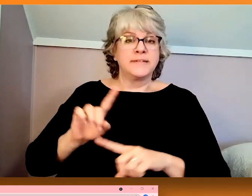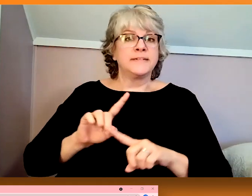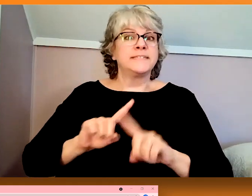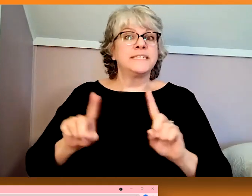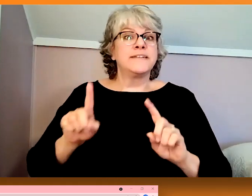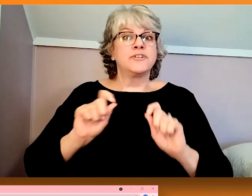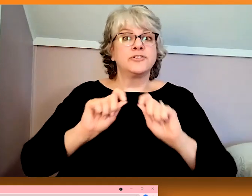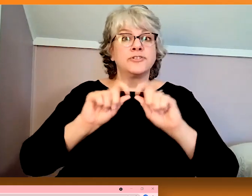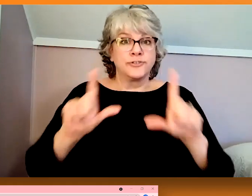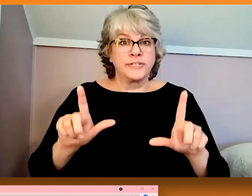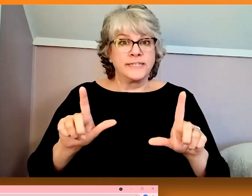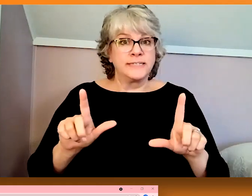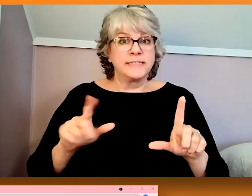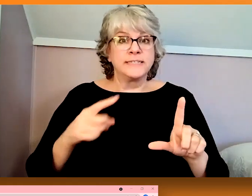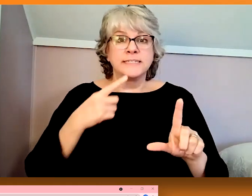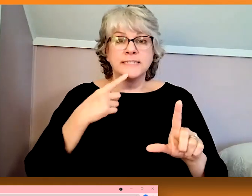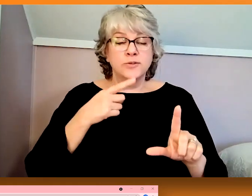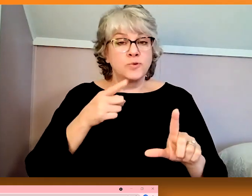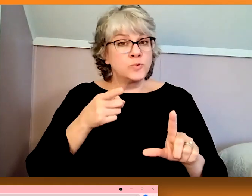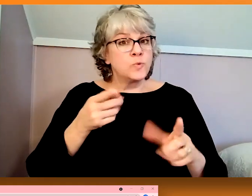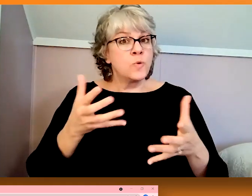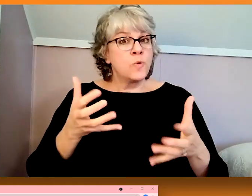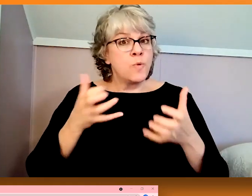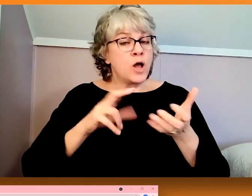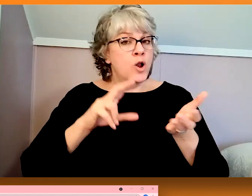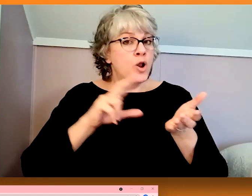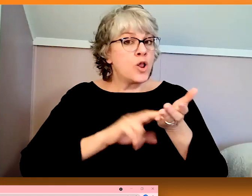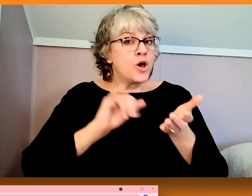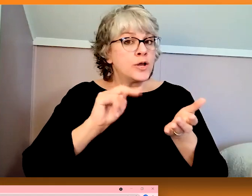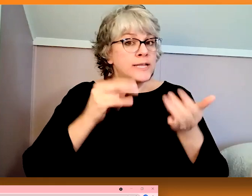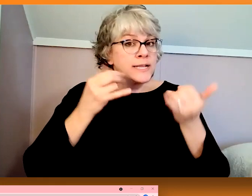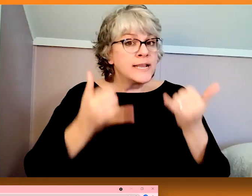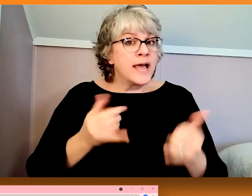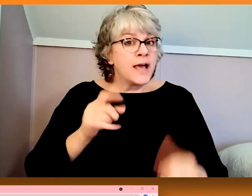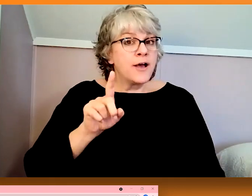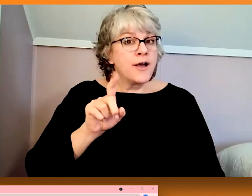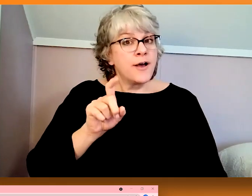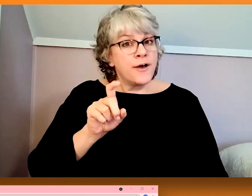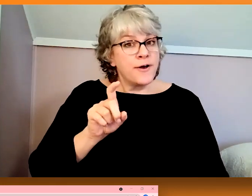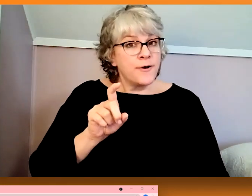a different screen that just says-- it's like, "Do you want to log in now?"